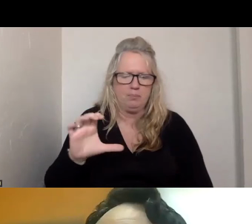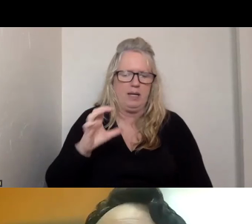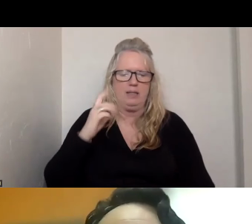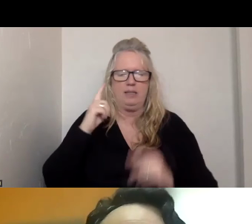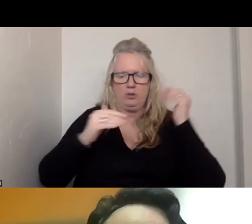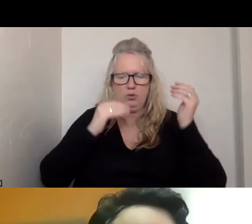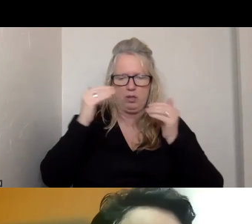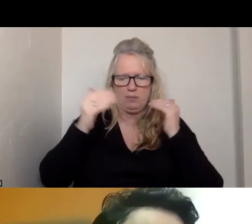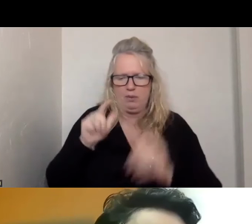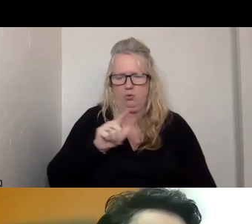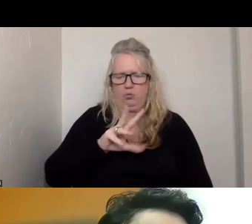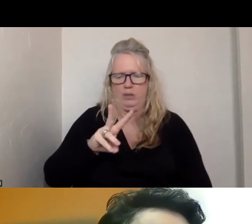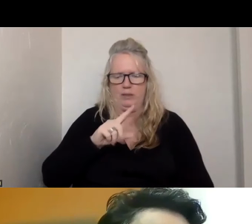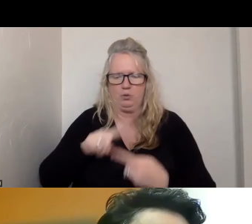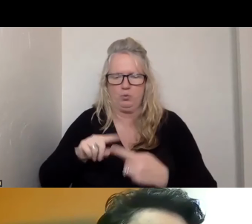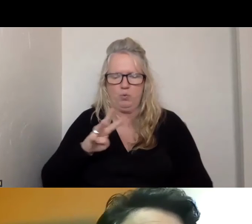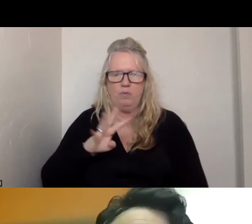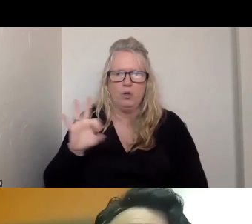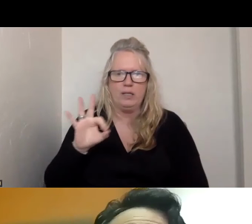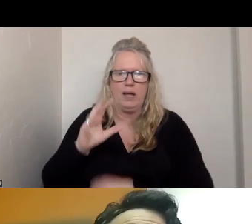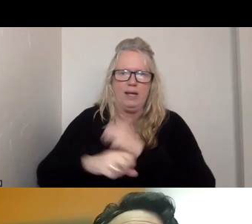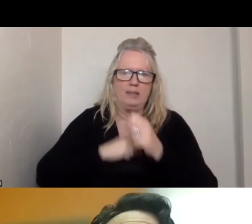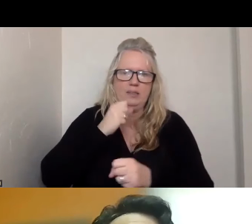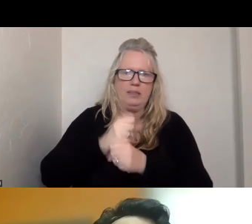TO 49 YEARS OF AGE. WHAT WE ARE GOING TO SPEAK